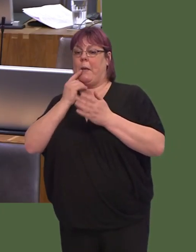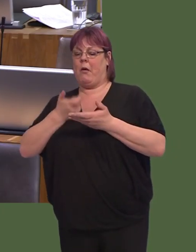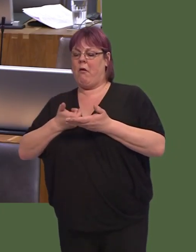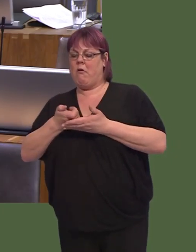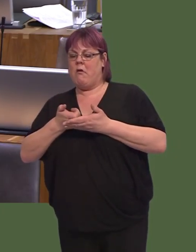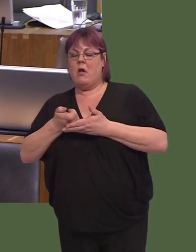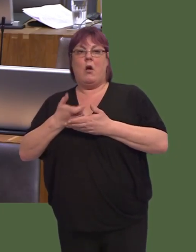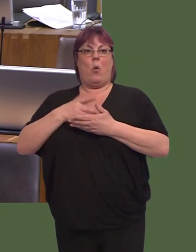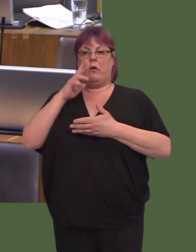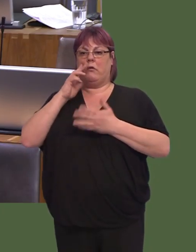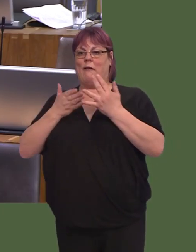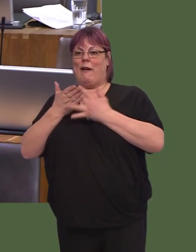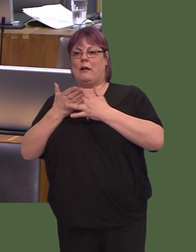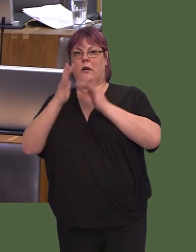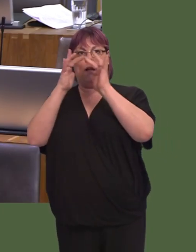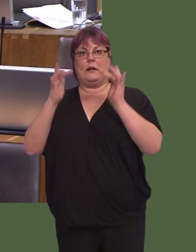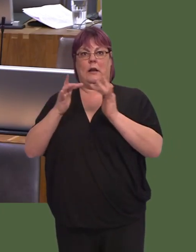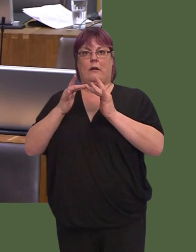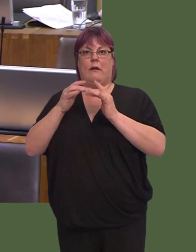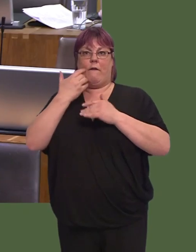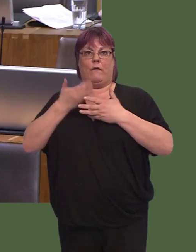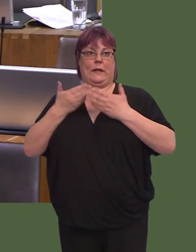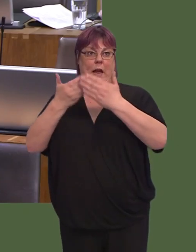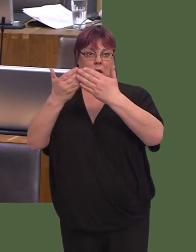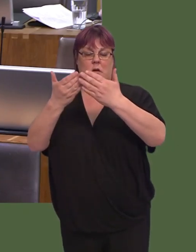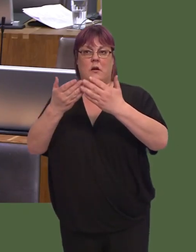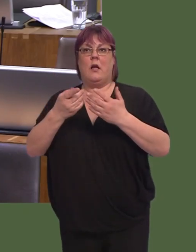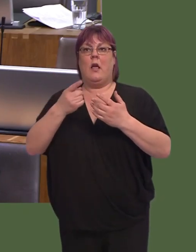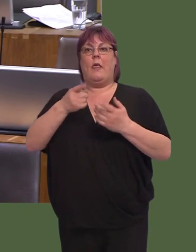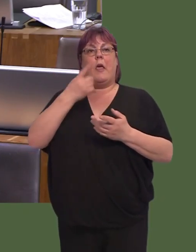activities as part of their socialisation then they tend to use Welsh much more frequently